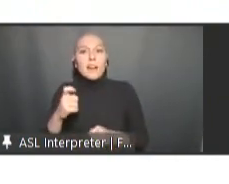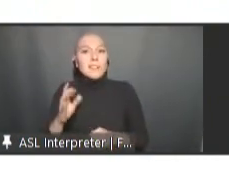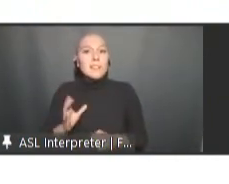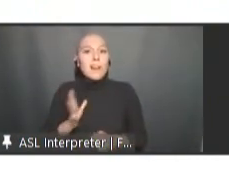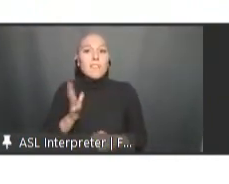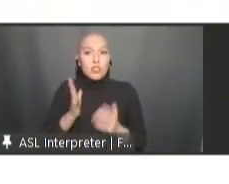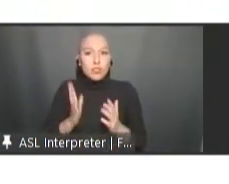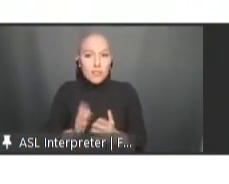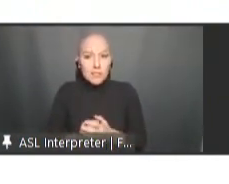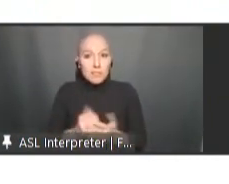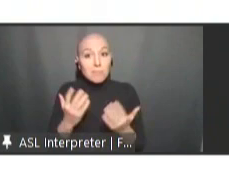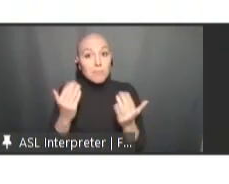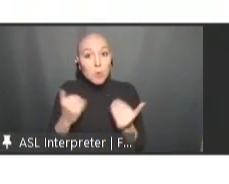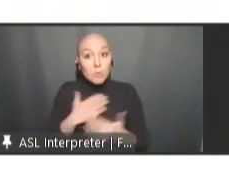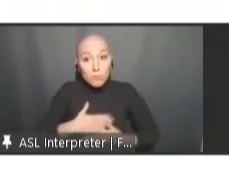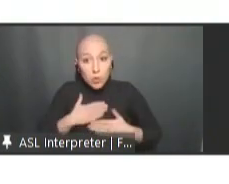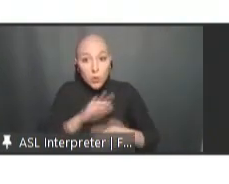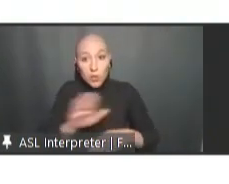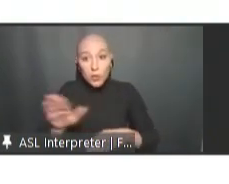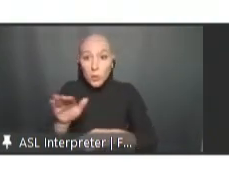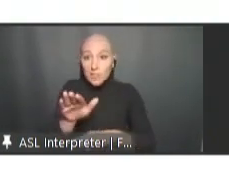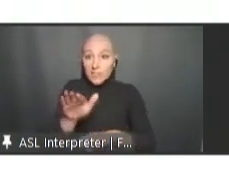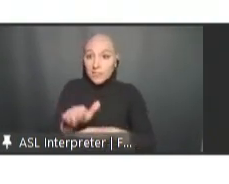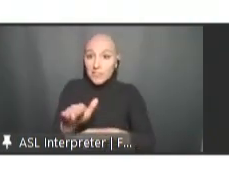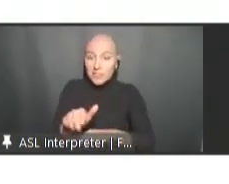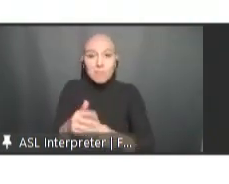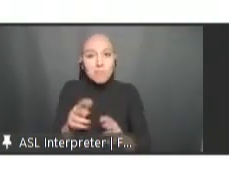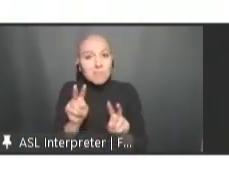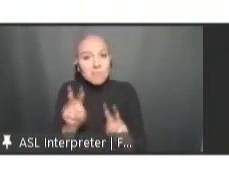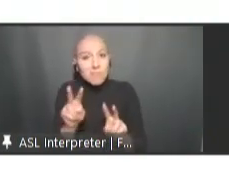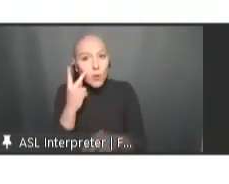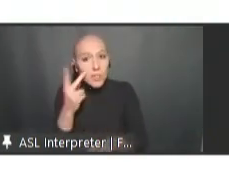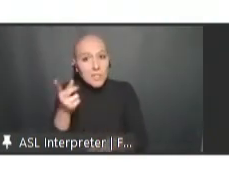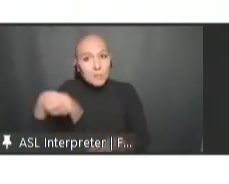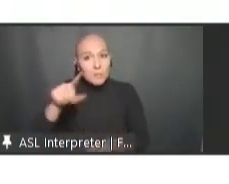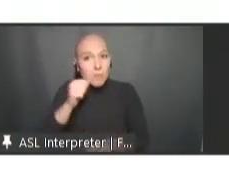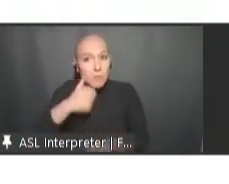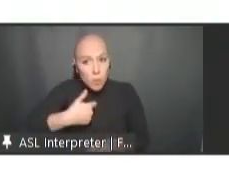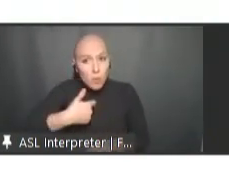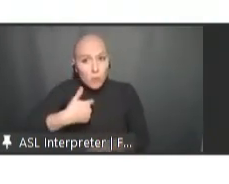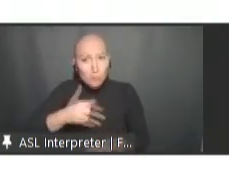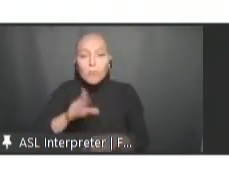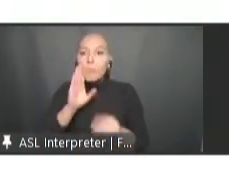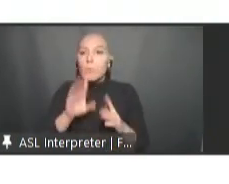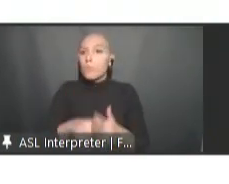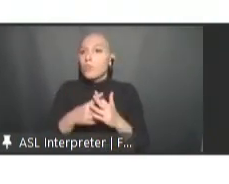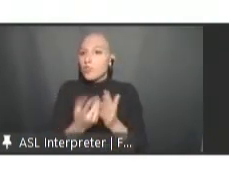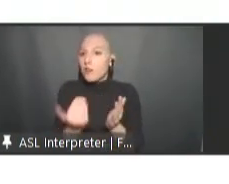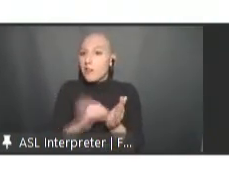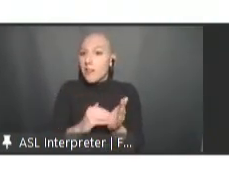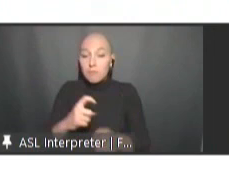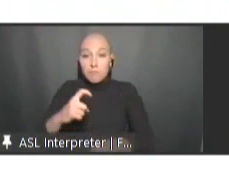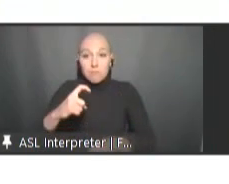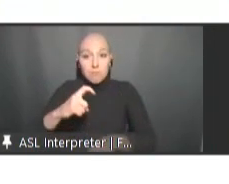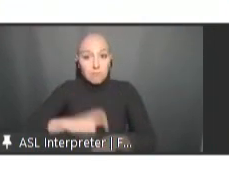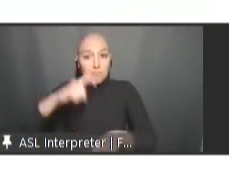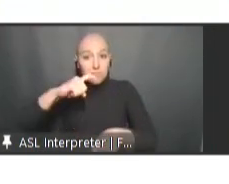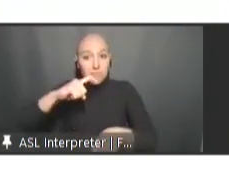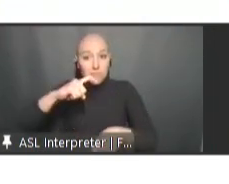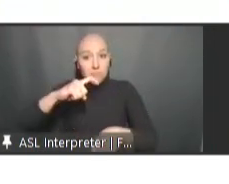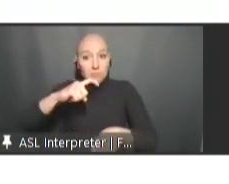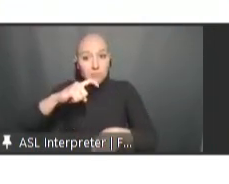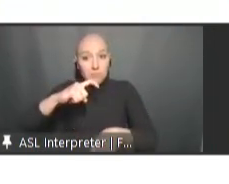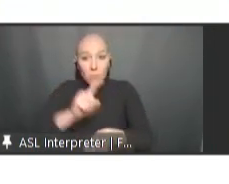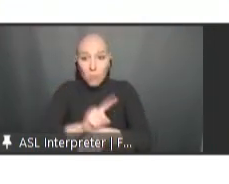and we'll look forward to seeing you tomorrow. We will start again promptly at 1:00 Eastern time.